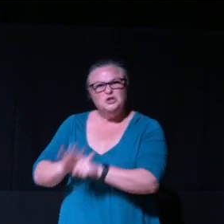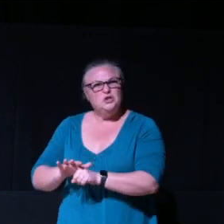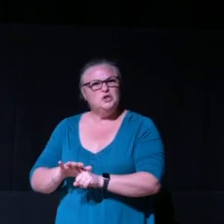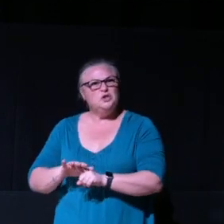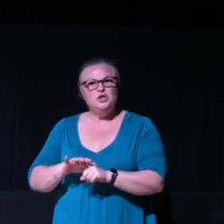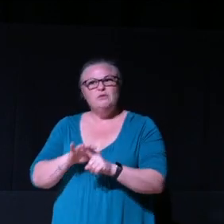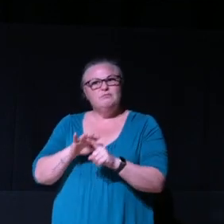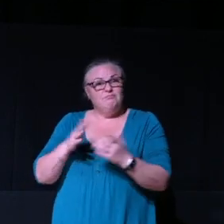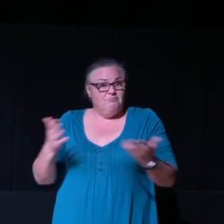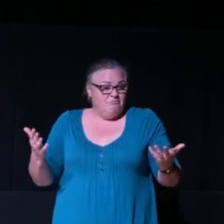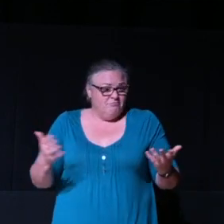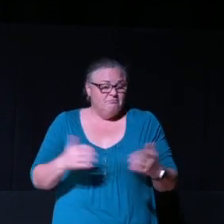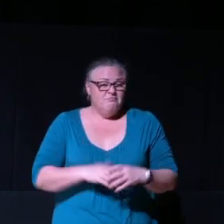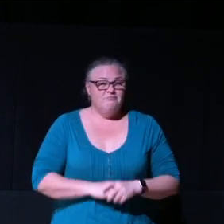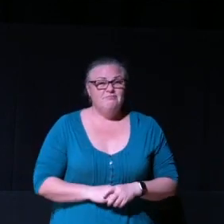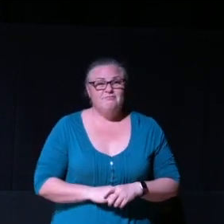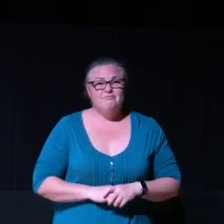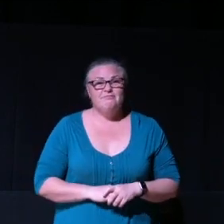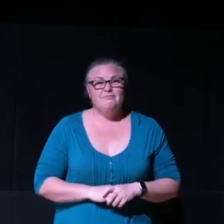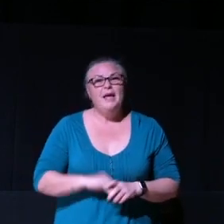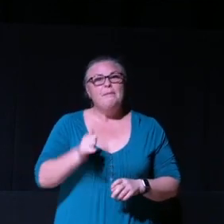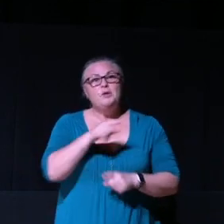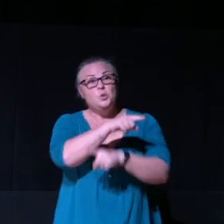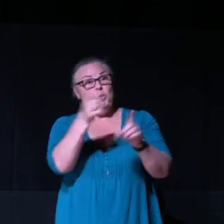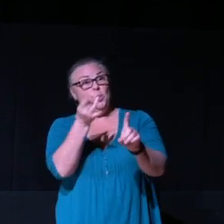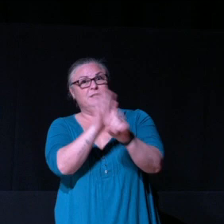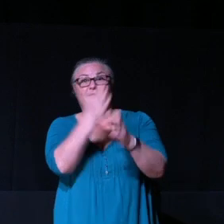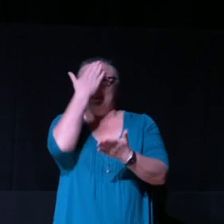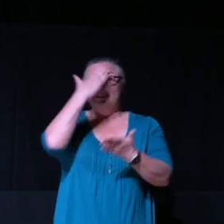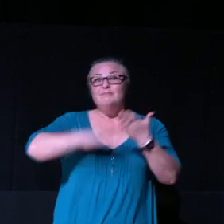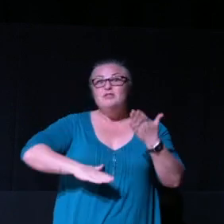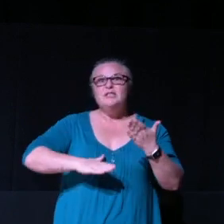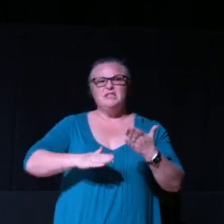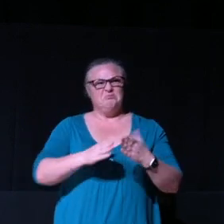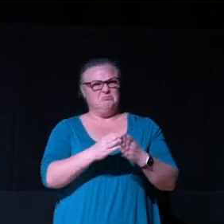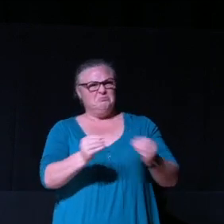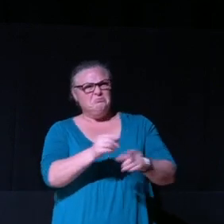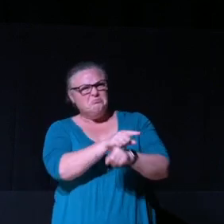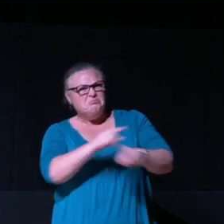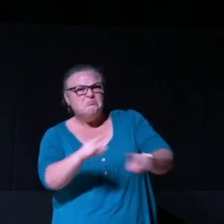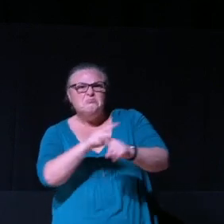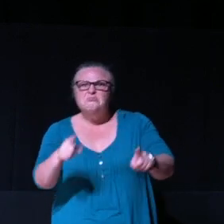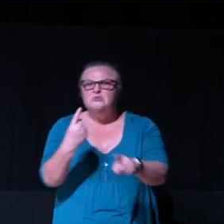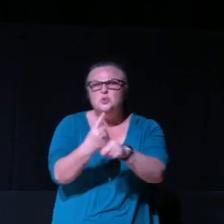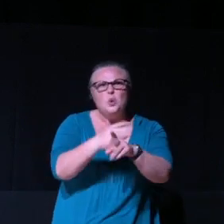been cancelled in the audience or you may have called on people to be cancelled and that may be the case with some of our speakers.